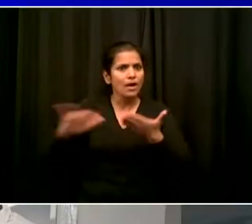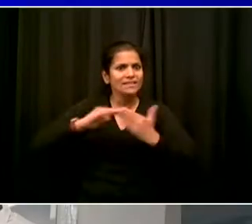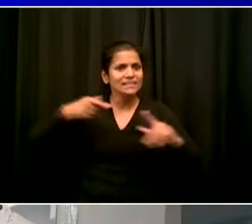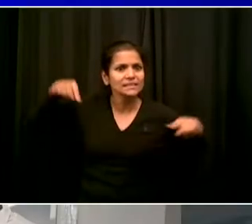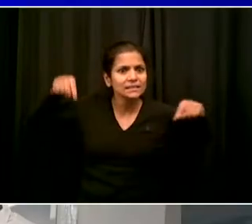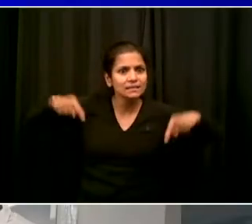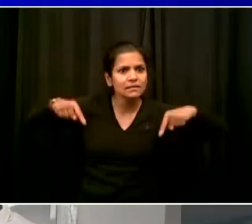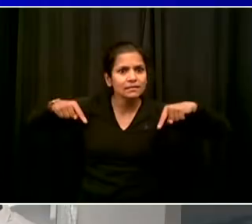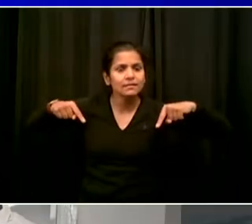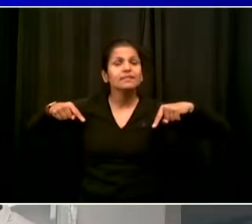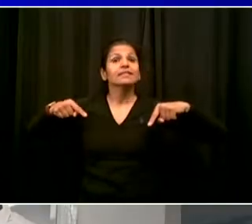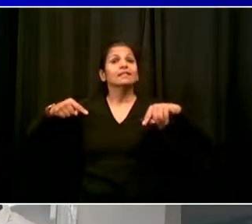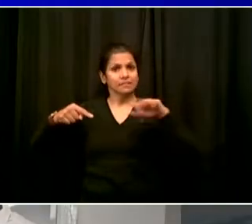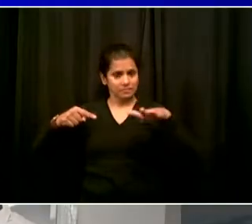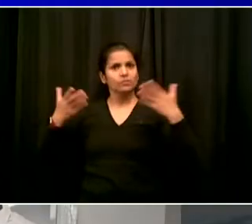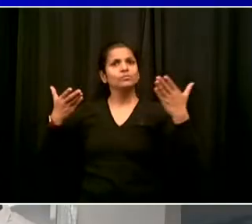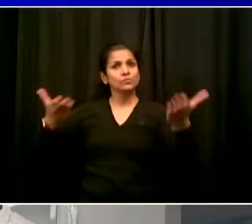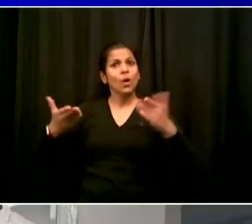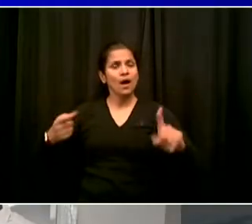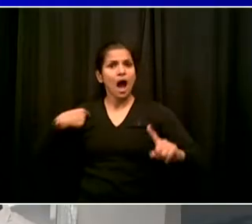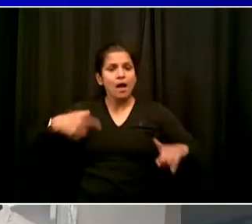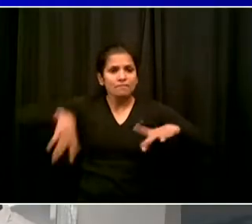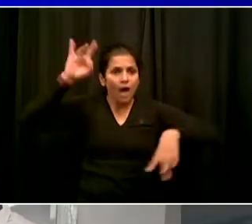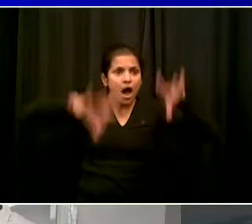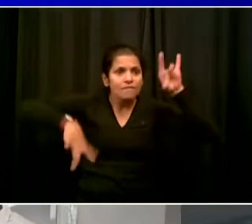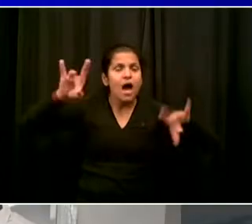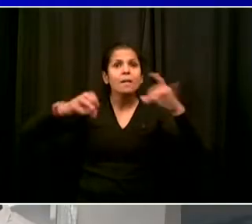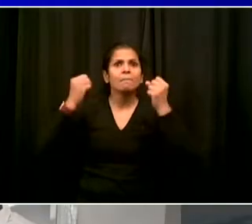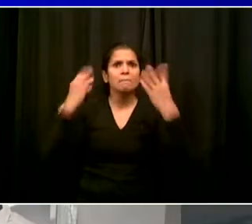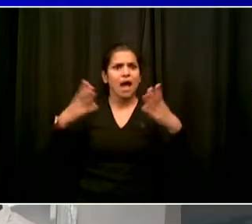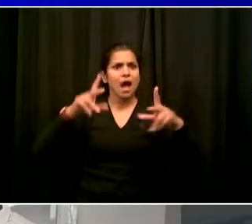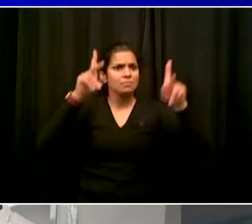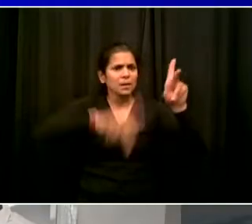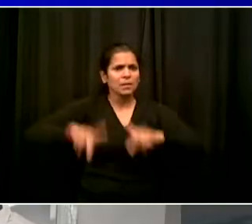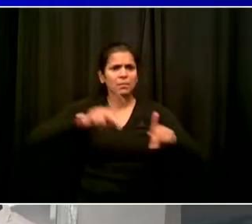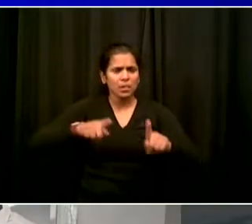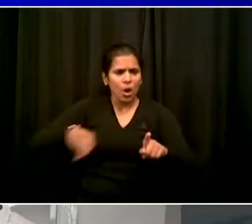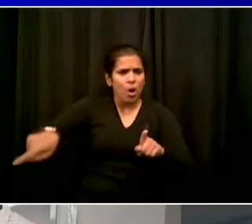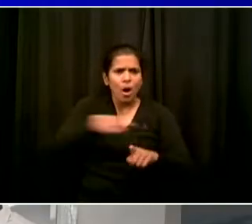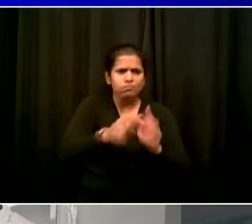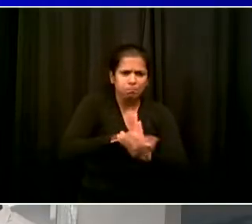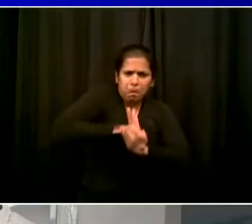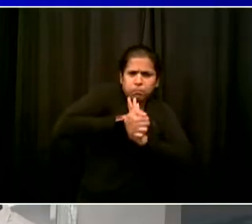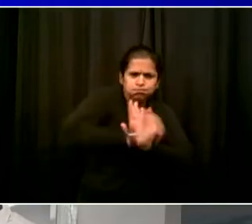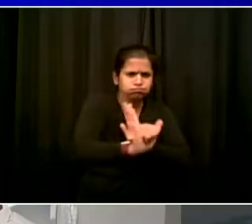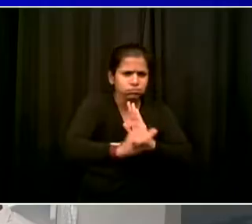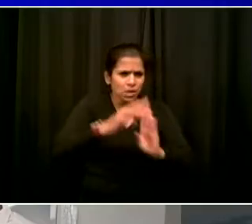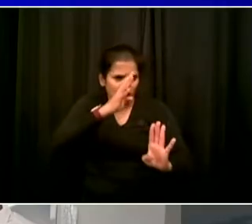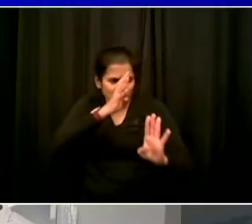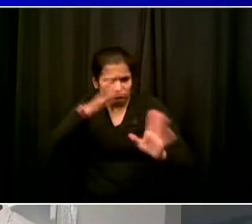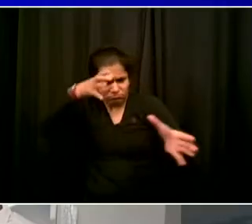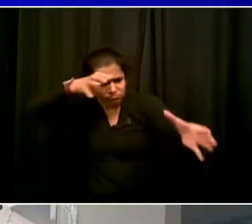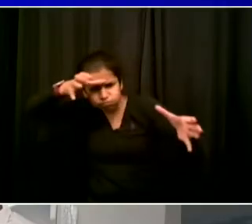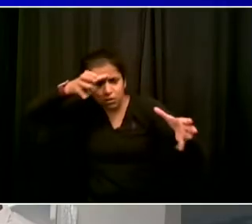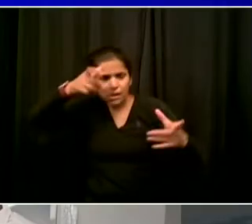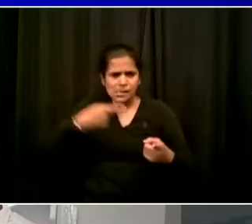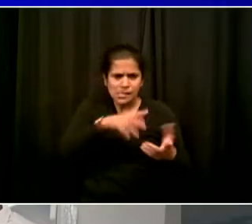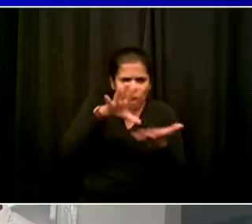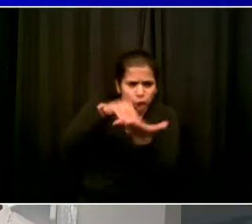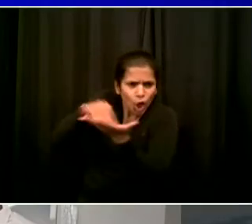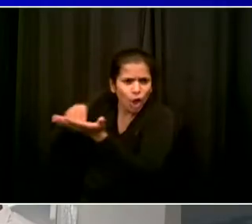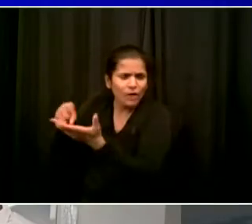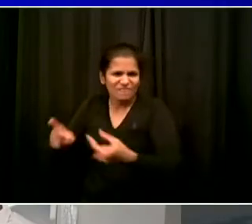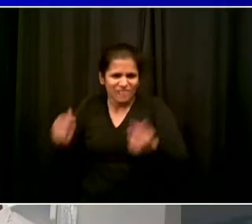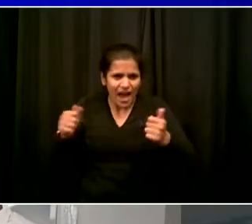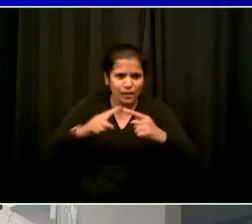TOGETHER AT THE ALEXANDRIA